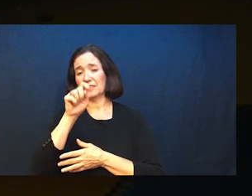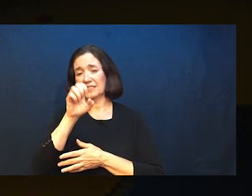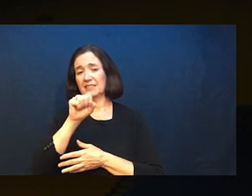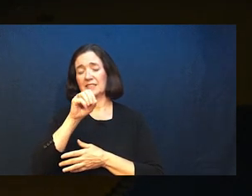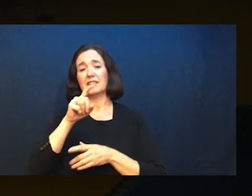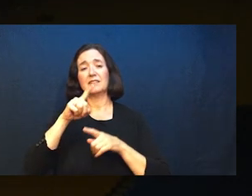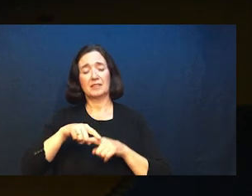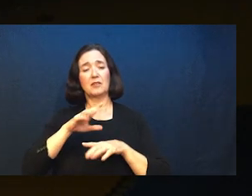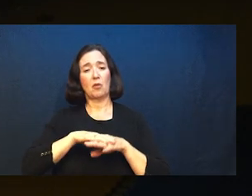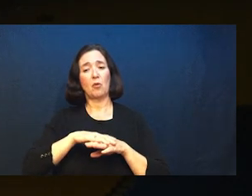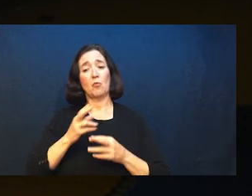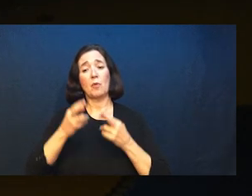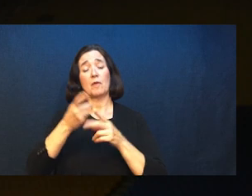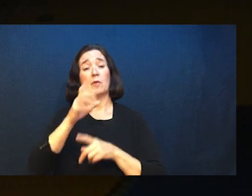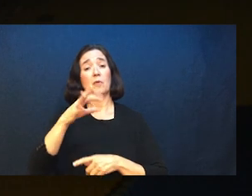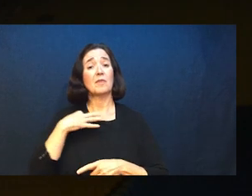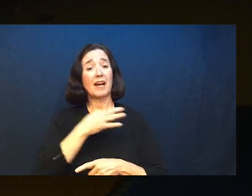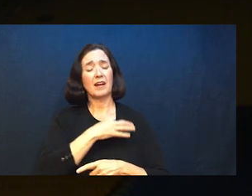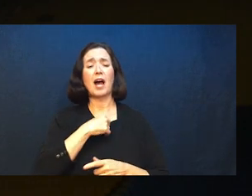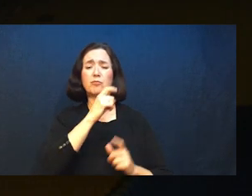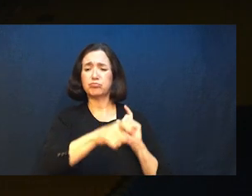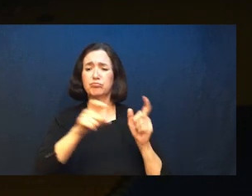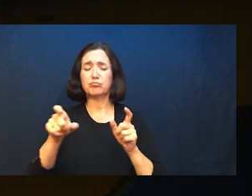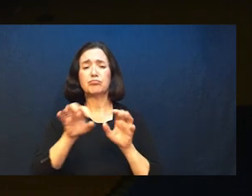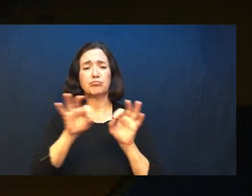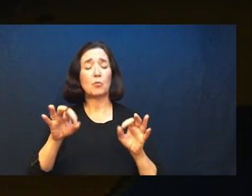I now confer upon each of you the doctorate degree to which you are entitled